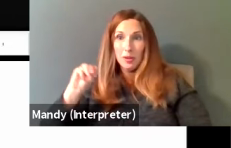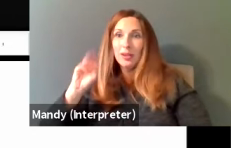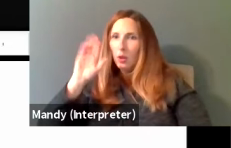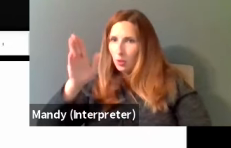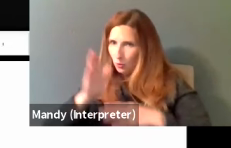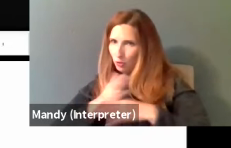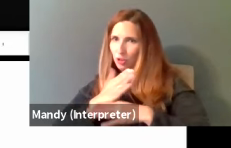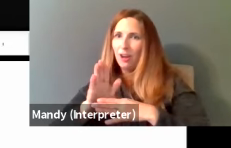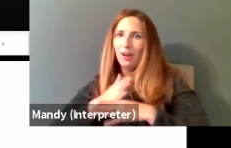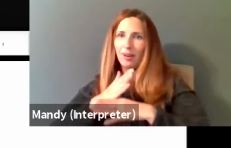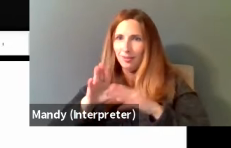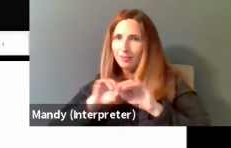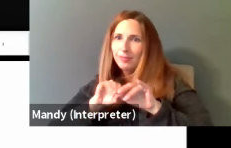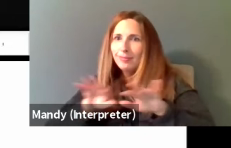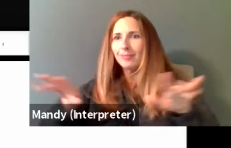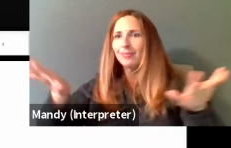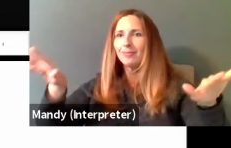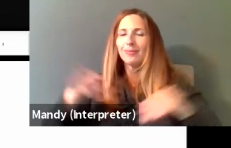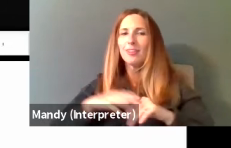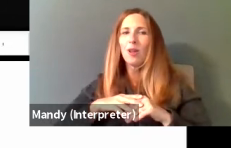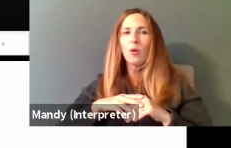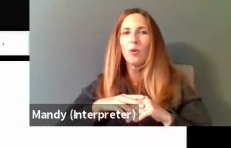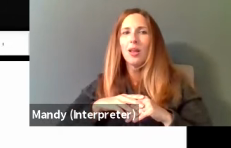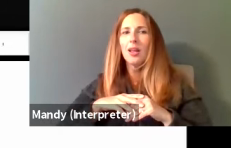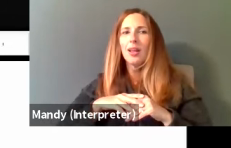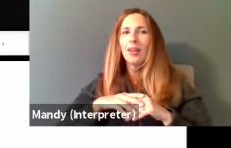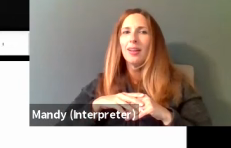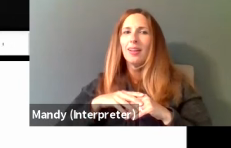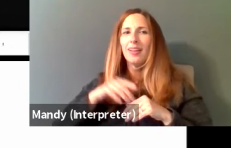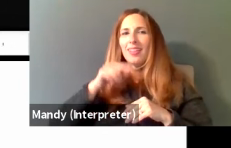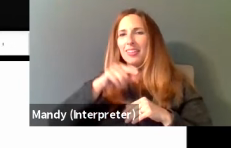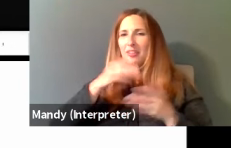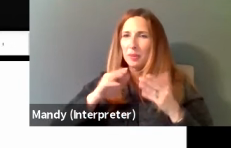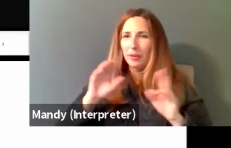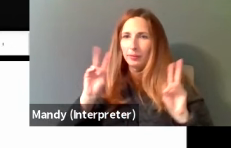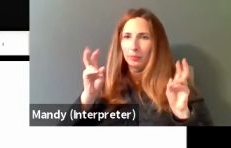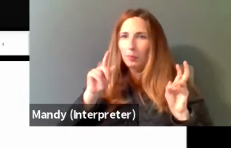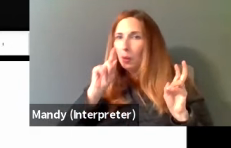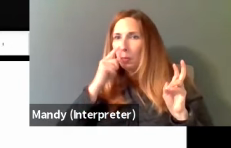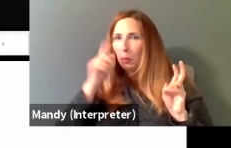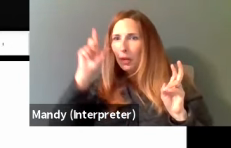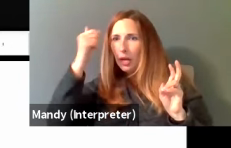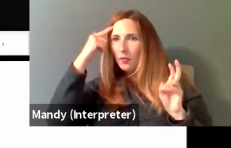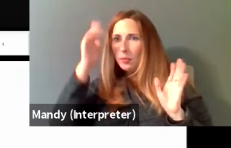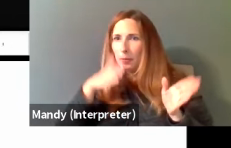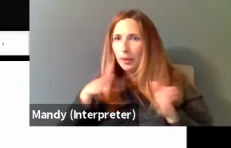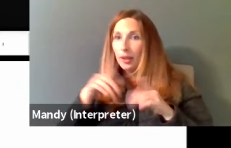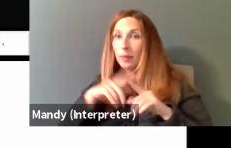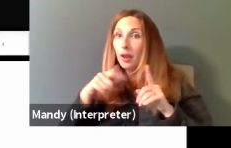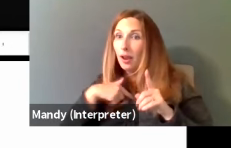So even though this is sort of like a boring government plan what I'm urging you all to do is